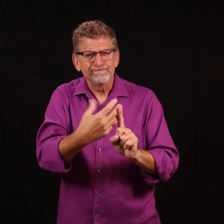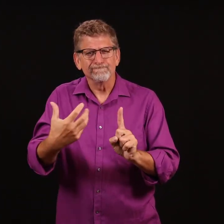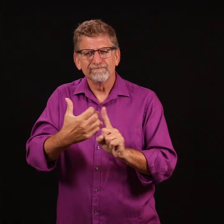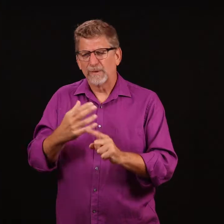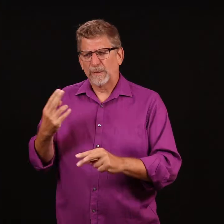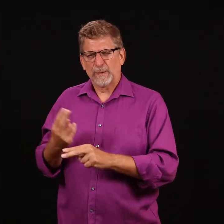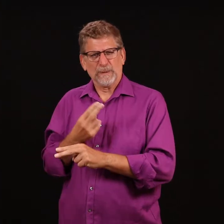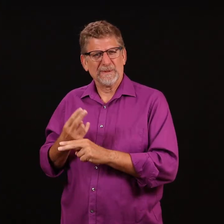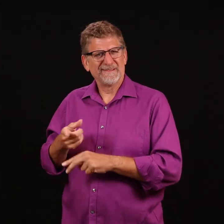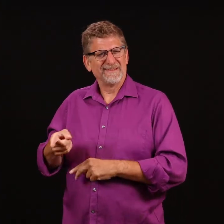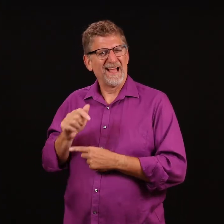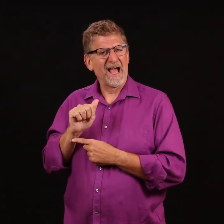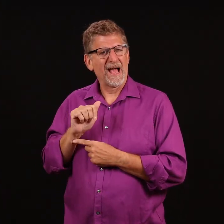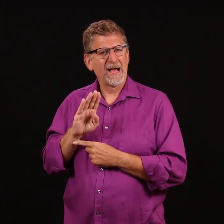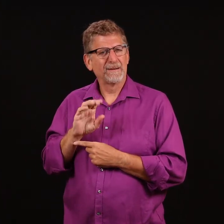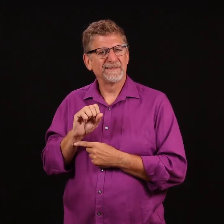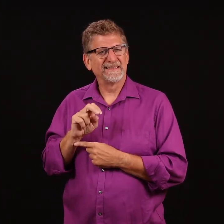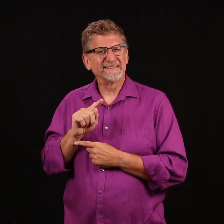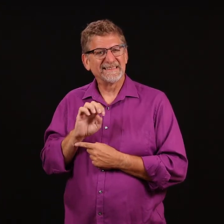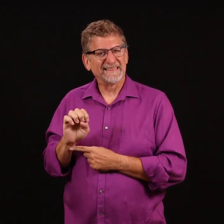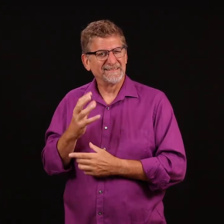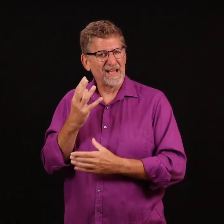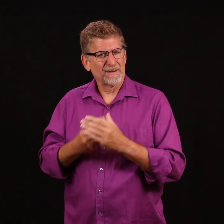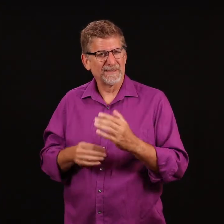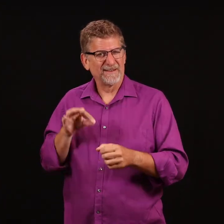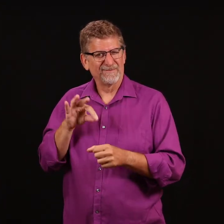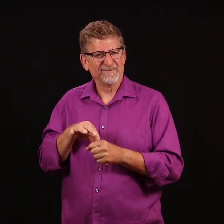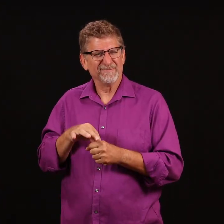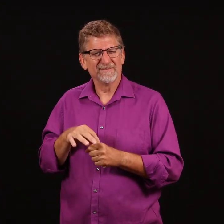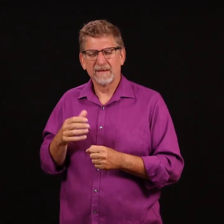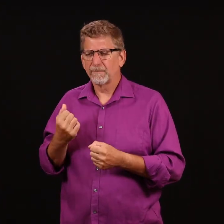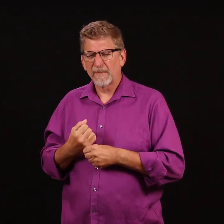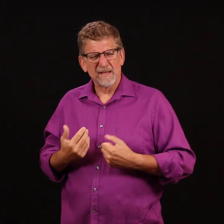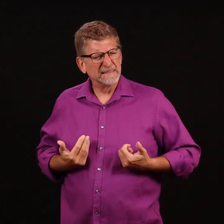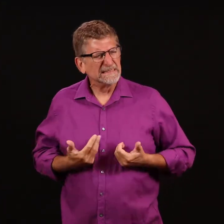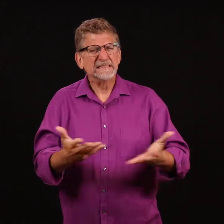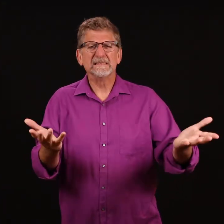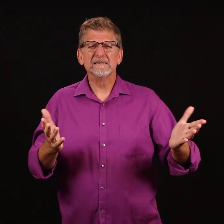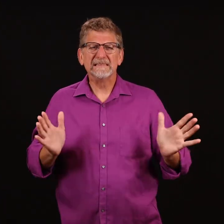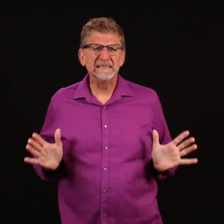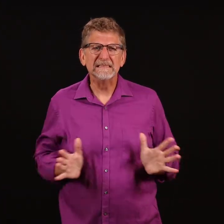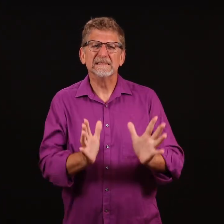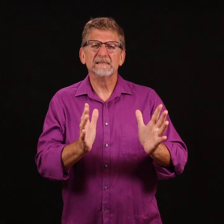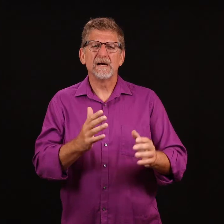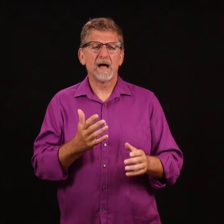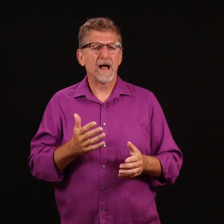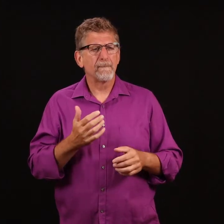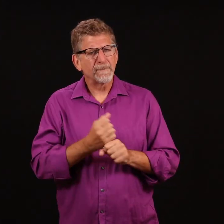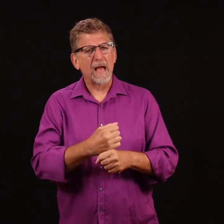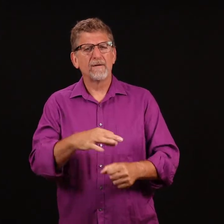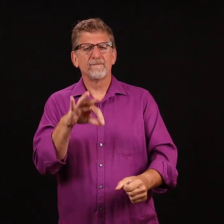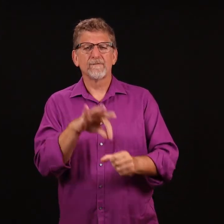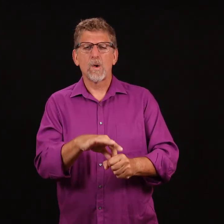expanding the use of the absentee ballot. Many ballots are sent to people,